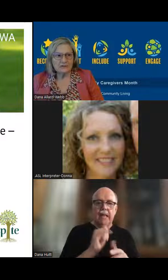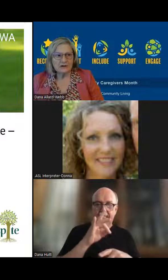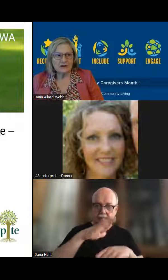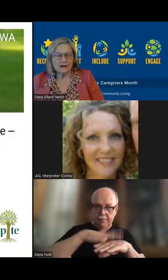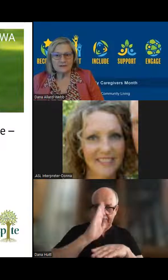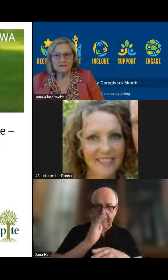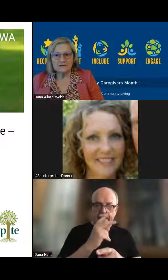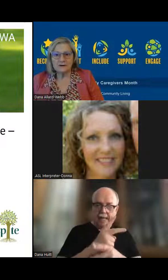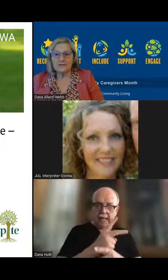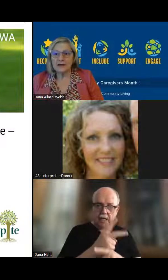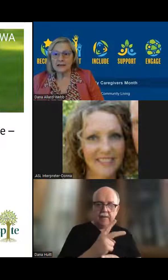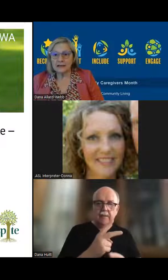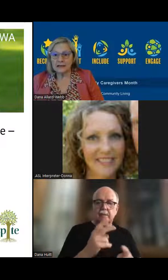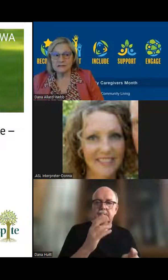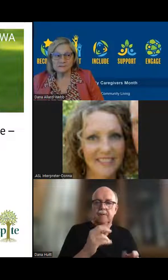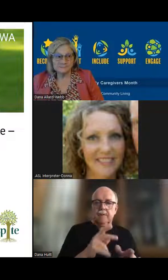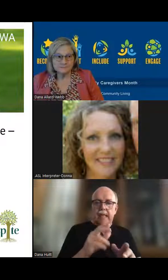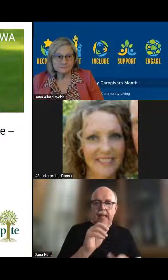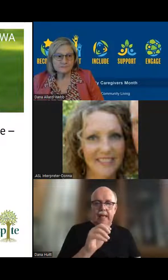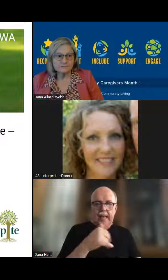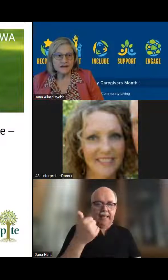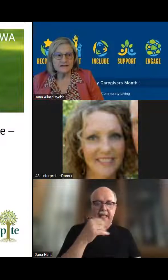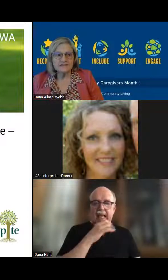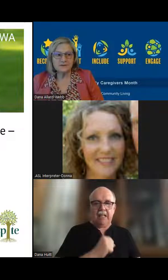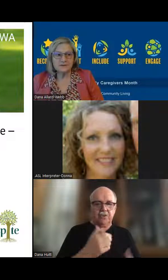who do this work who either are still, you know,